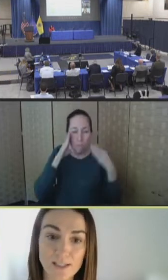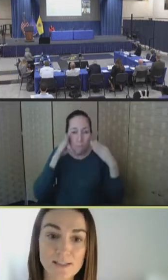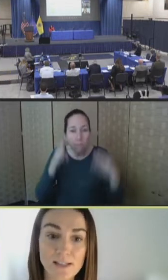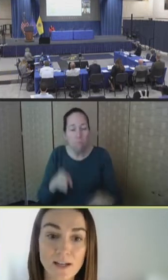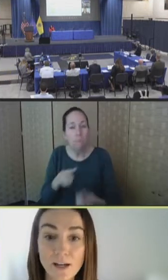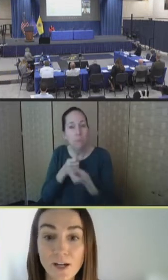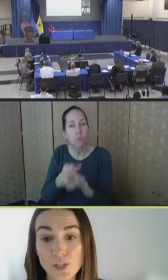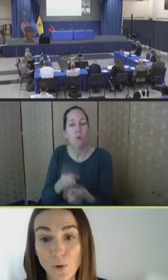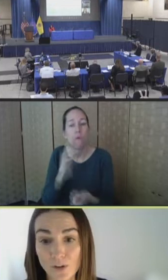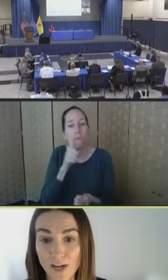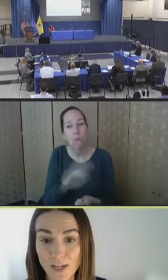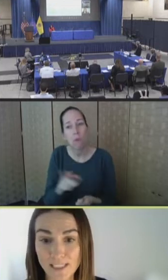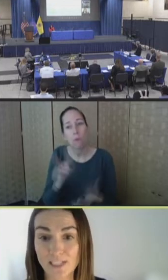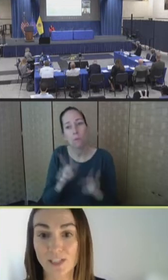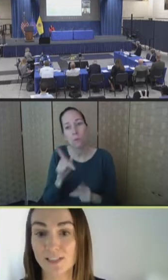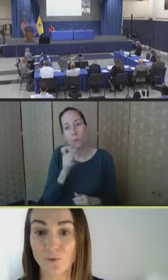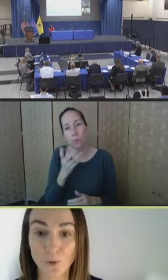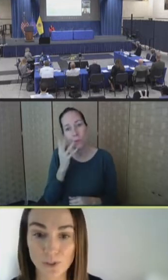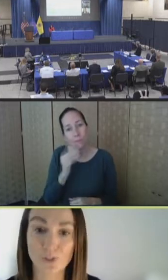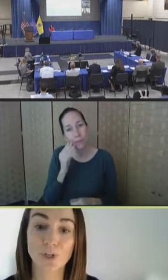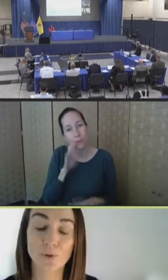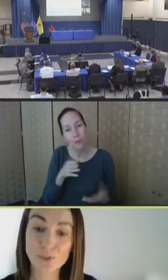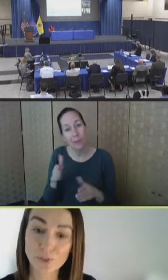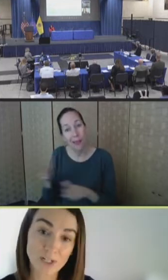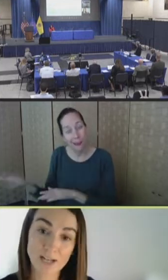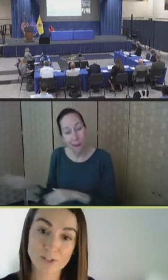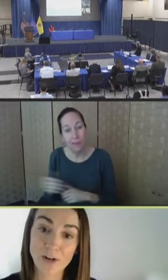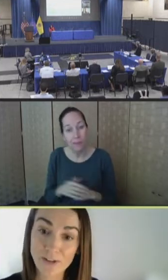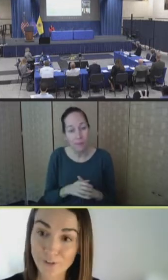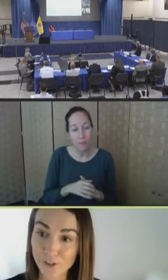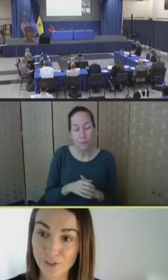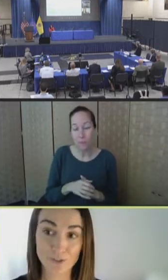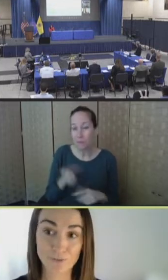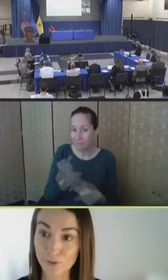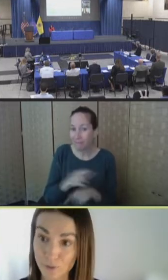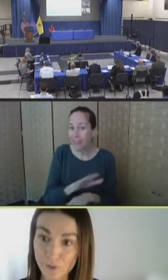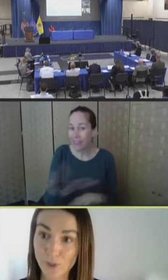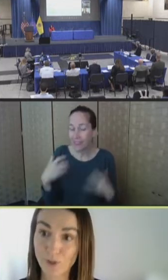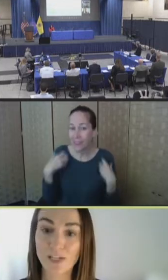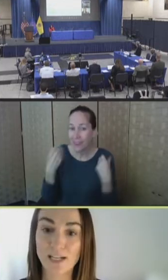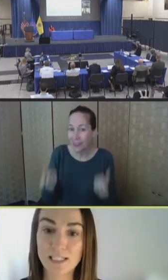So, our recommendations, of course, are, you know, certain national efforts to reduce COVID-19